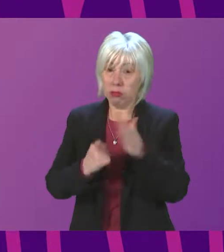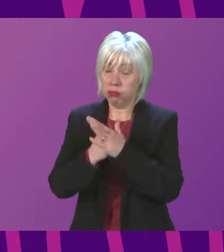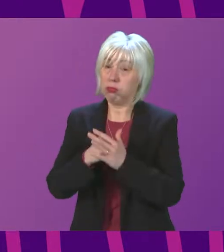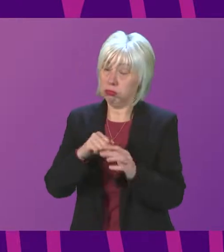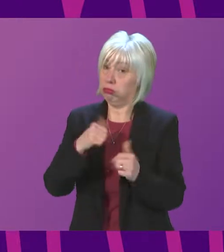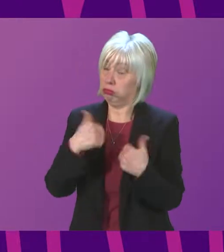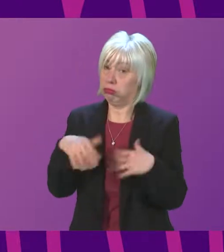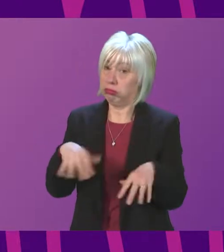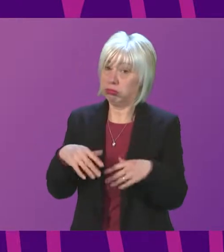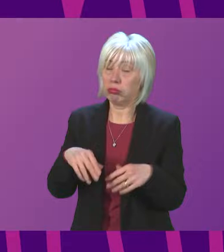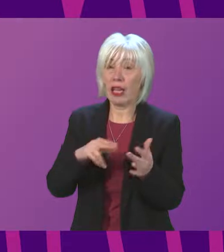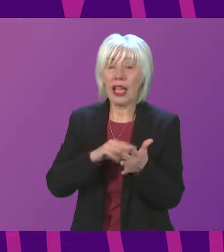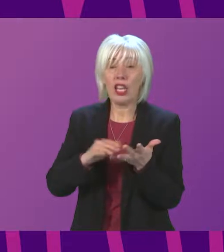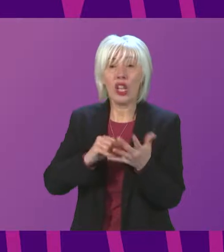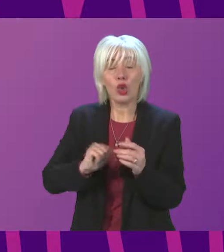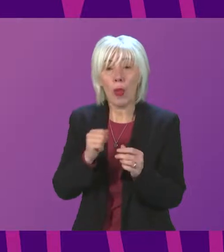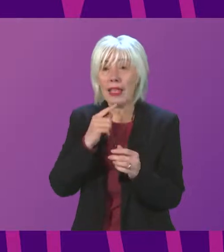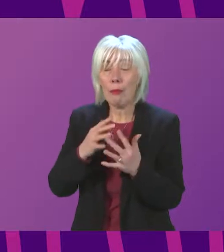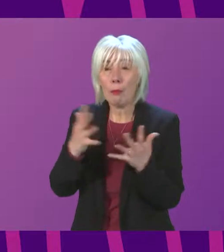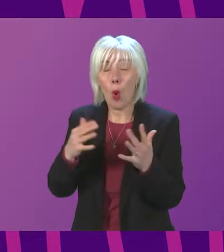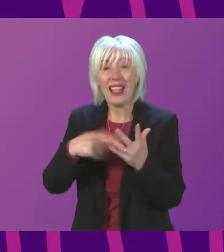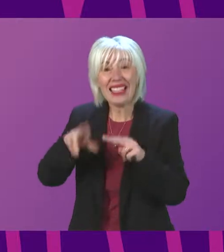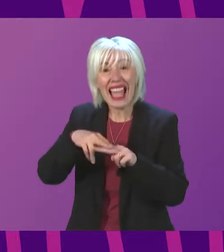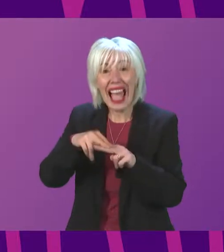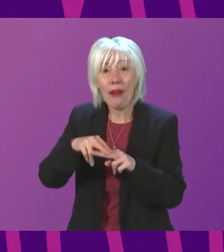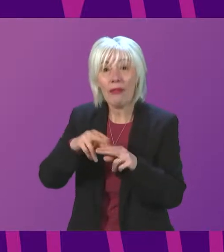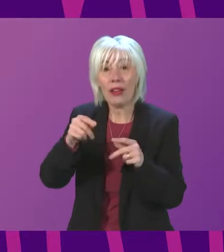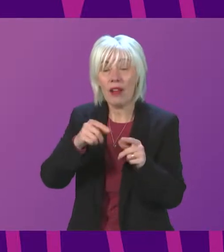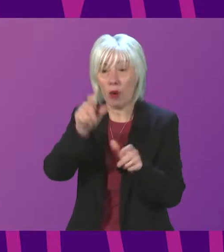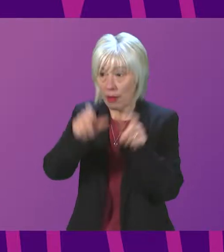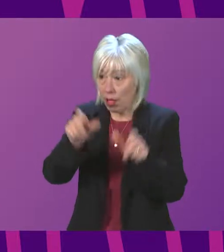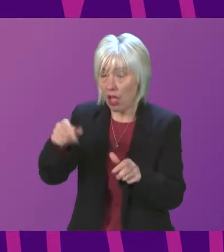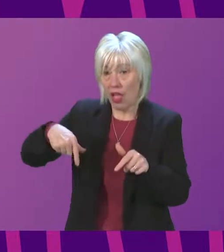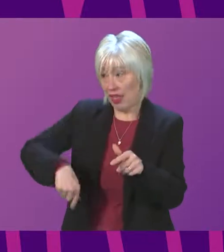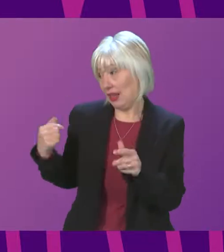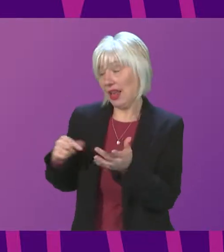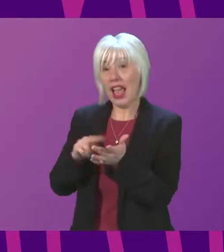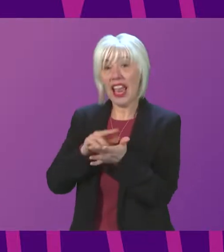NHS Scotland has higher staffing per head than we see in NHS England, with 28.5 whole-time